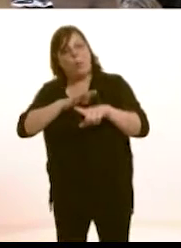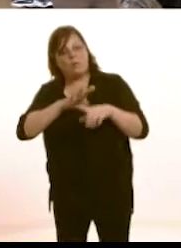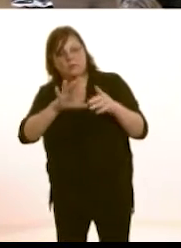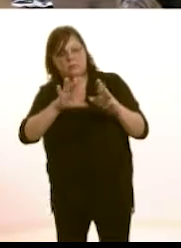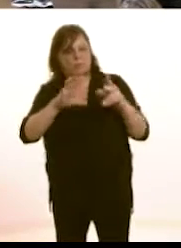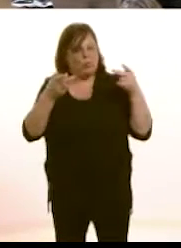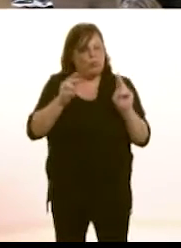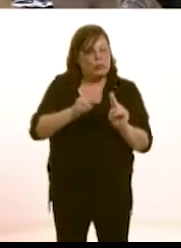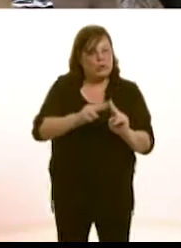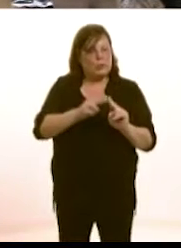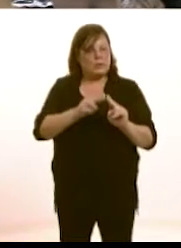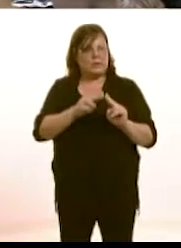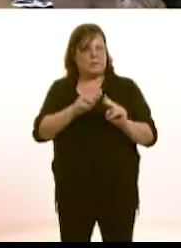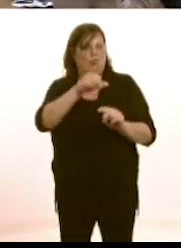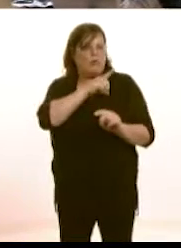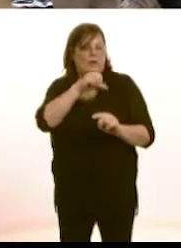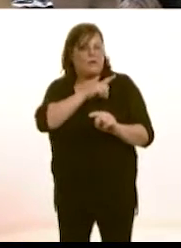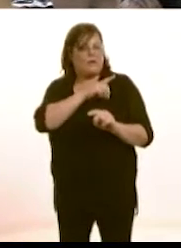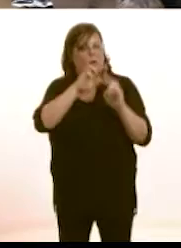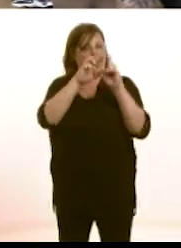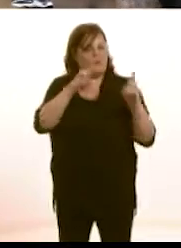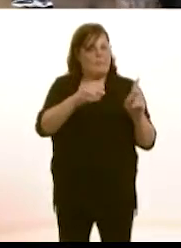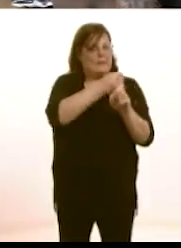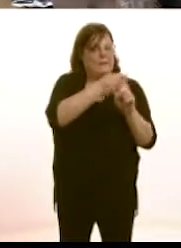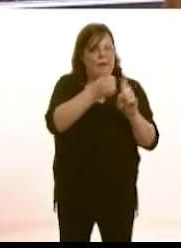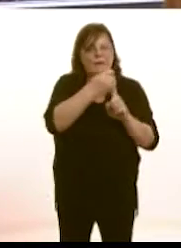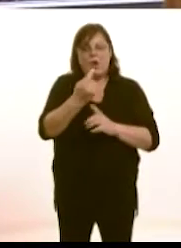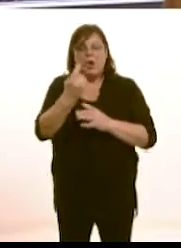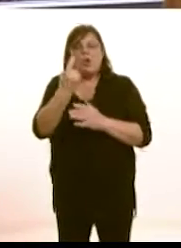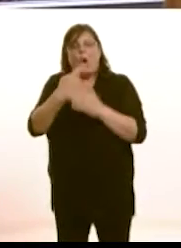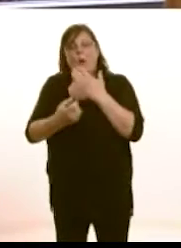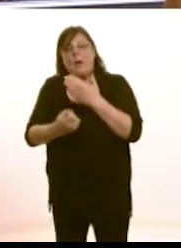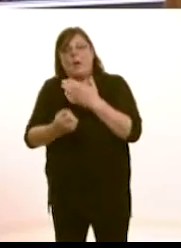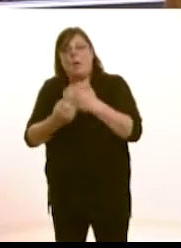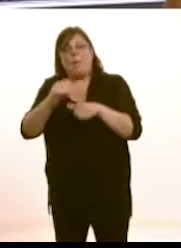the causes of domestic violence rather than simply, as it were, dealing with the aftermath.